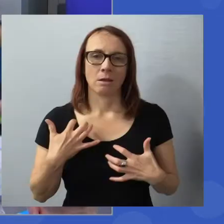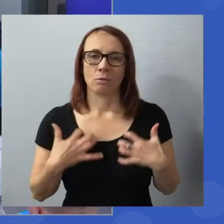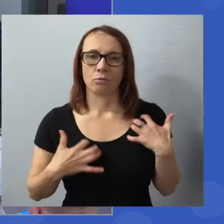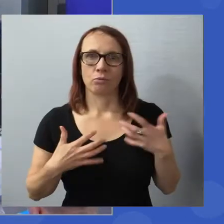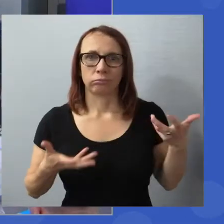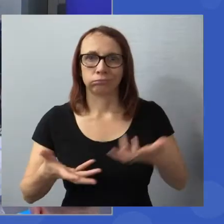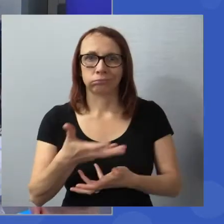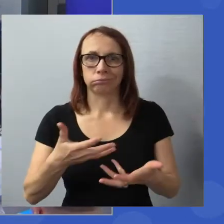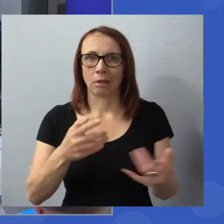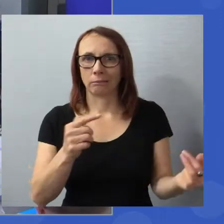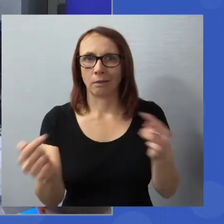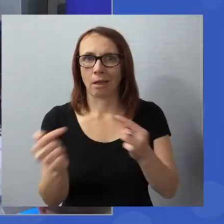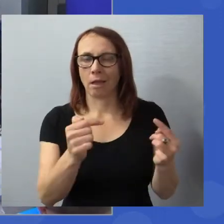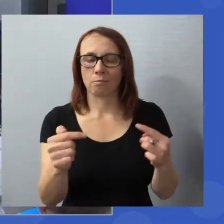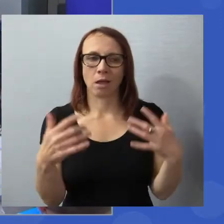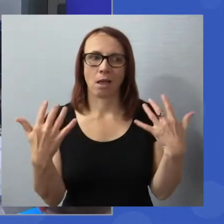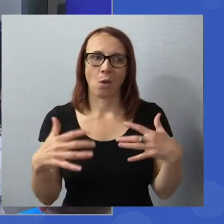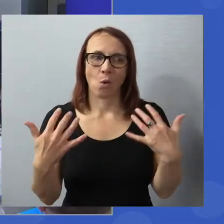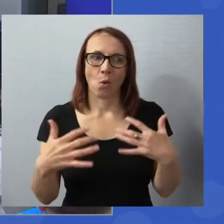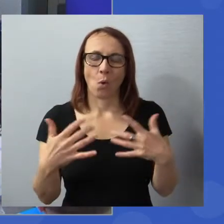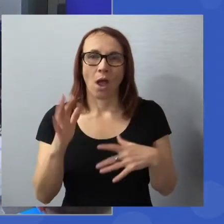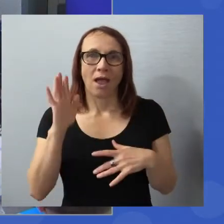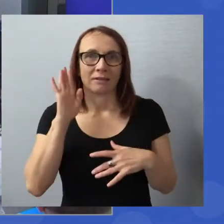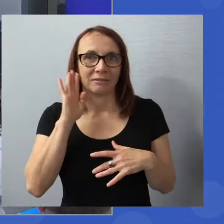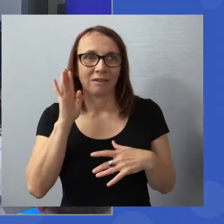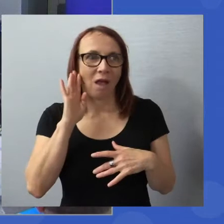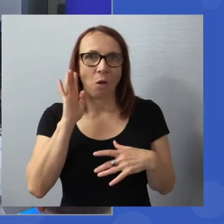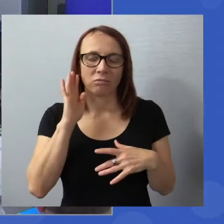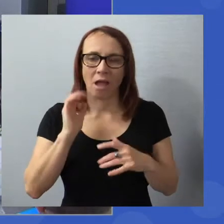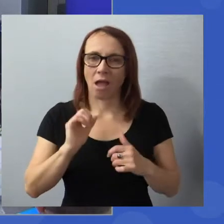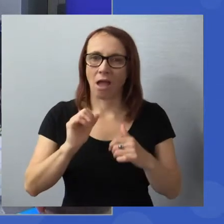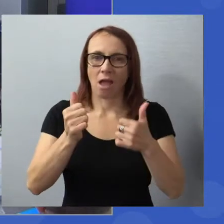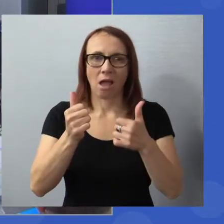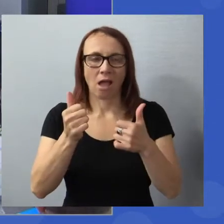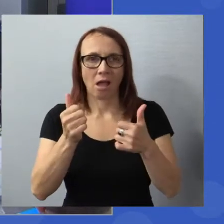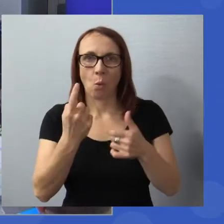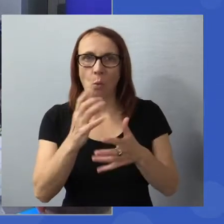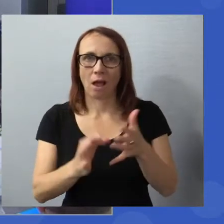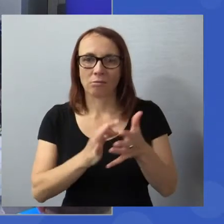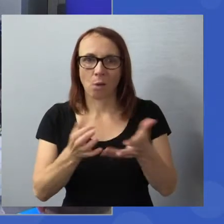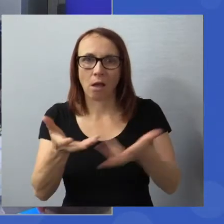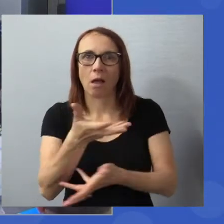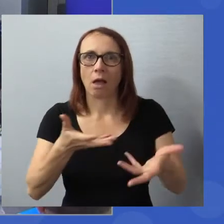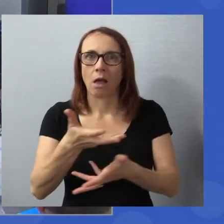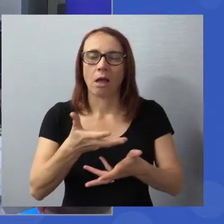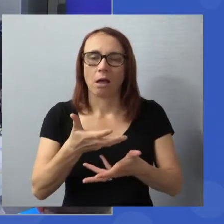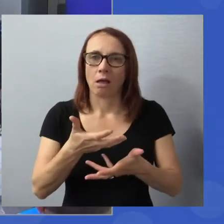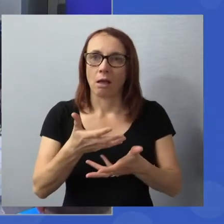room it signs like that you you've had a lively R and I hope you find moving from